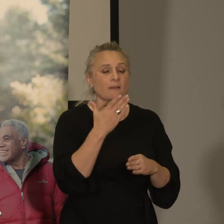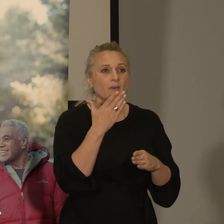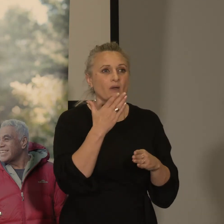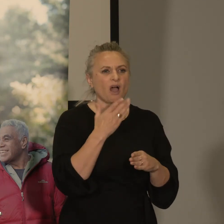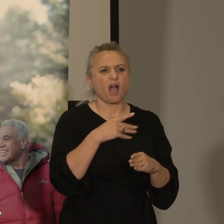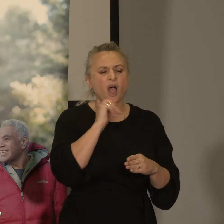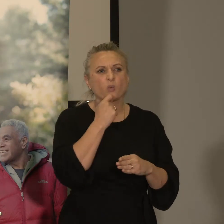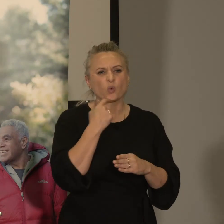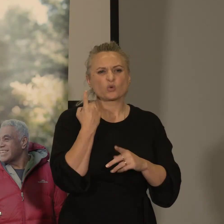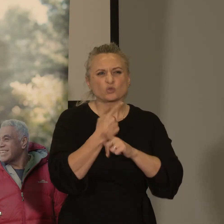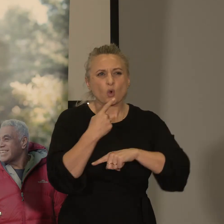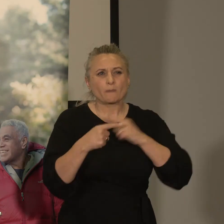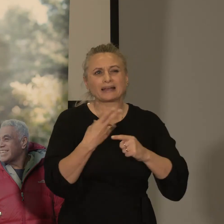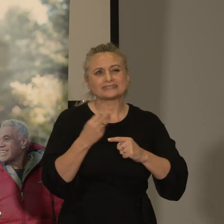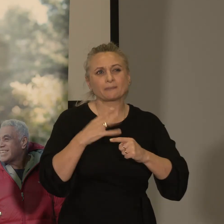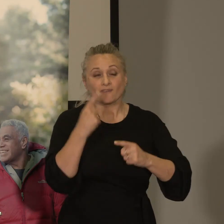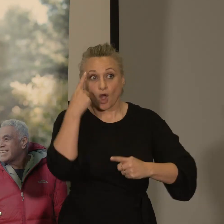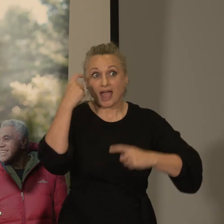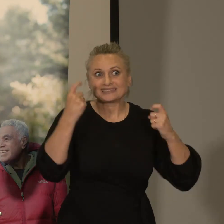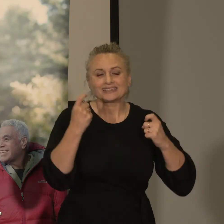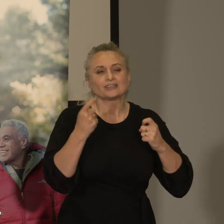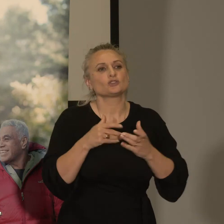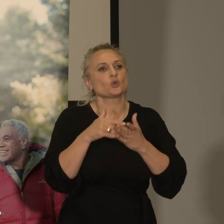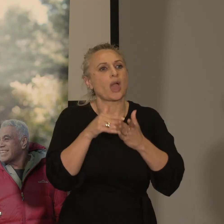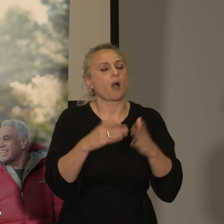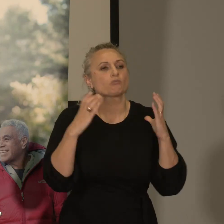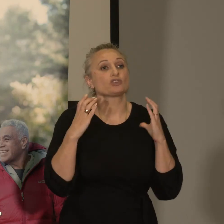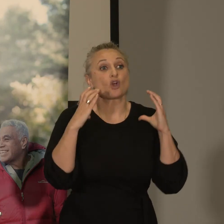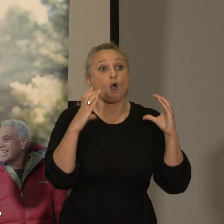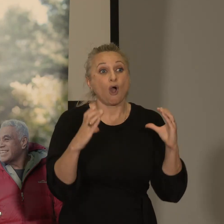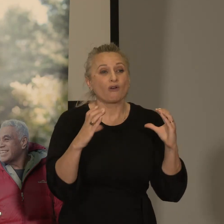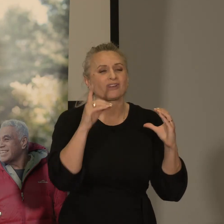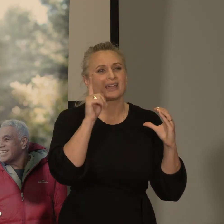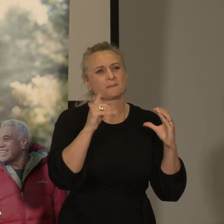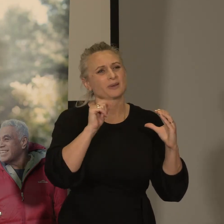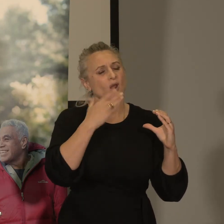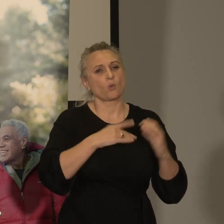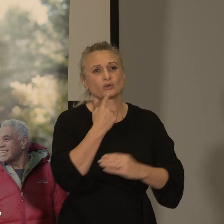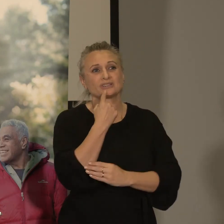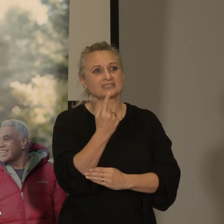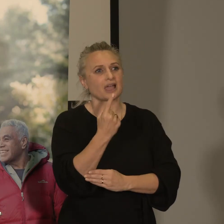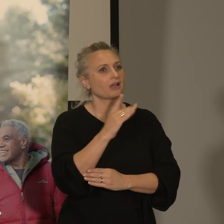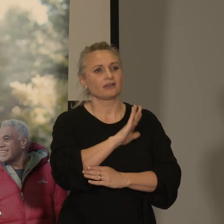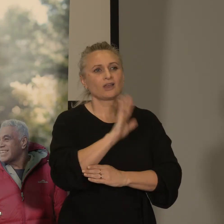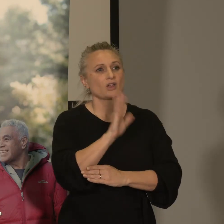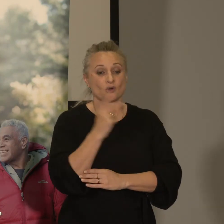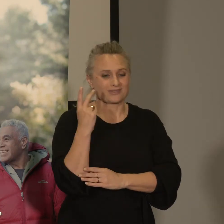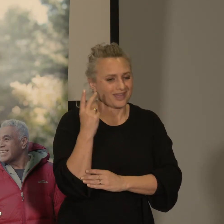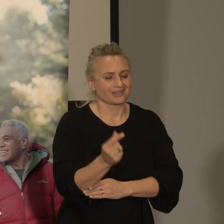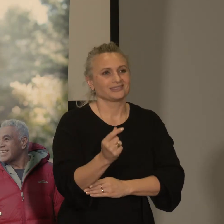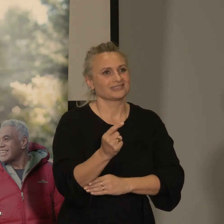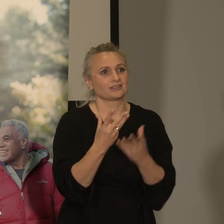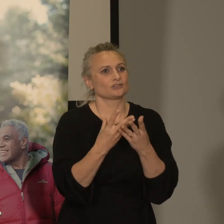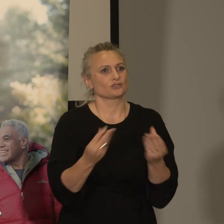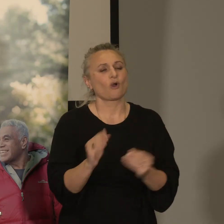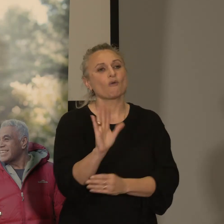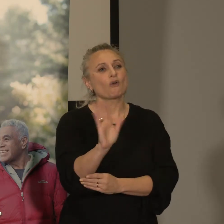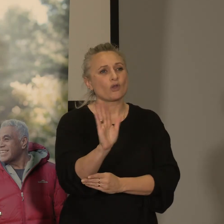placed on the health workforce have been unprecedented. I will shortly outline some of the workforce initiatives underway but I do want to reiterate that these challenges are not going to be fixed overnight. It will take